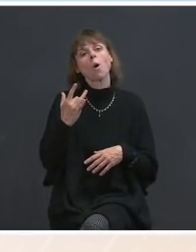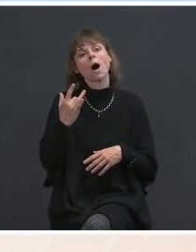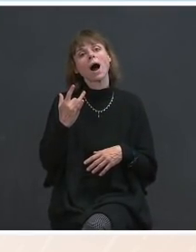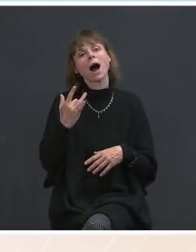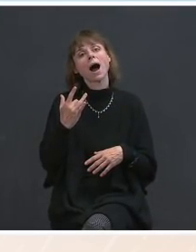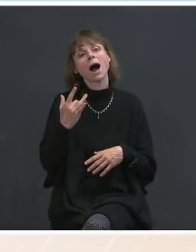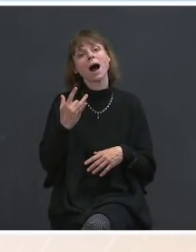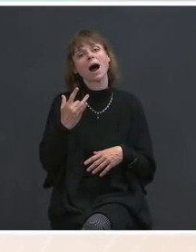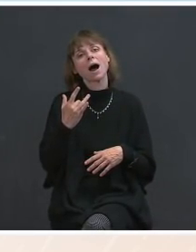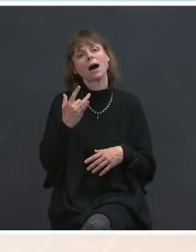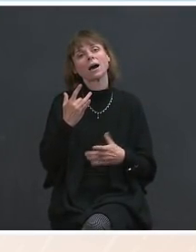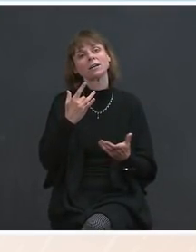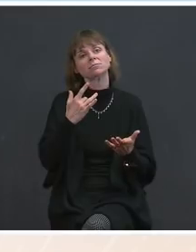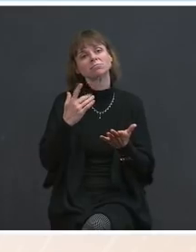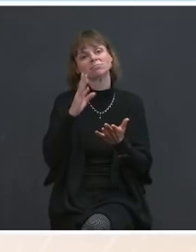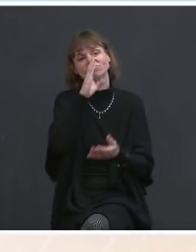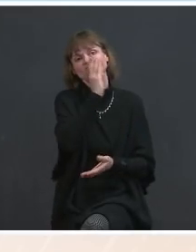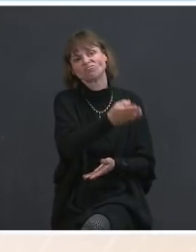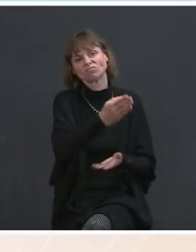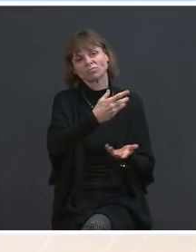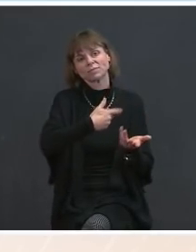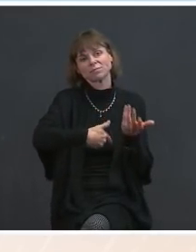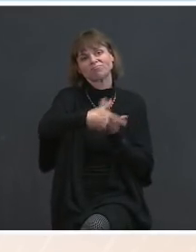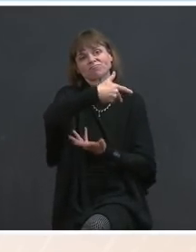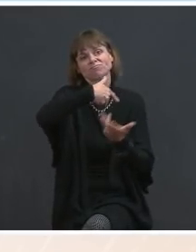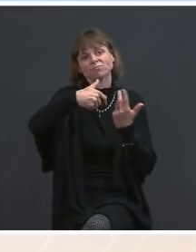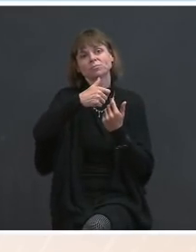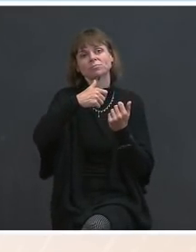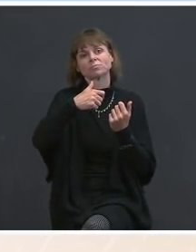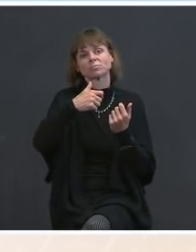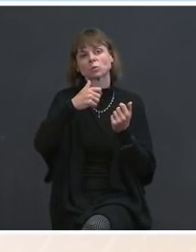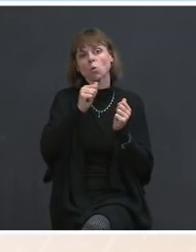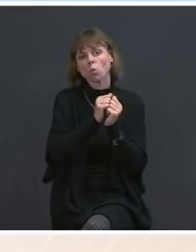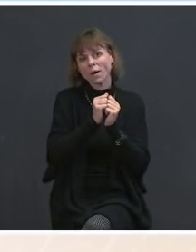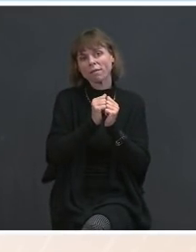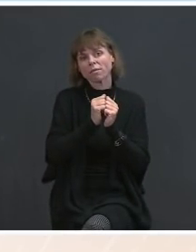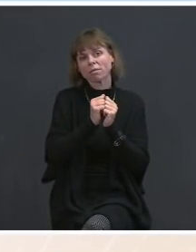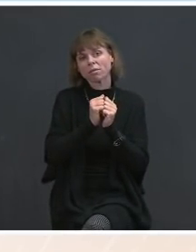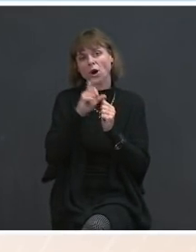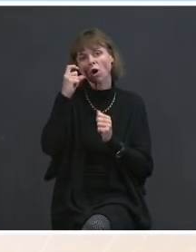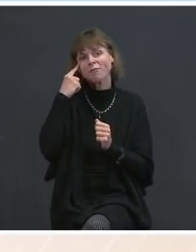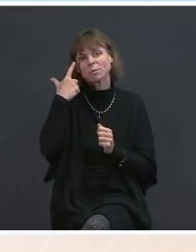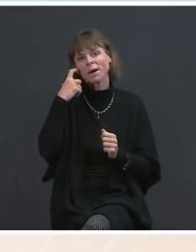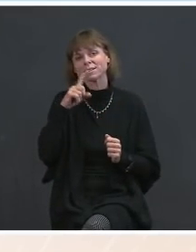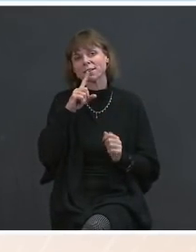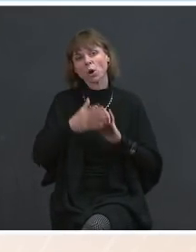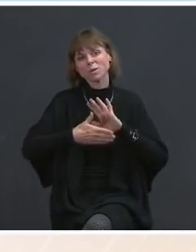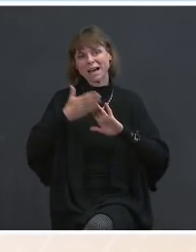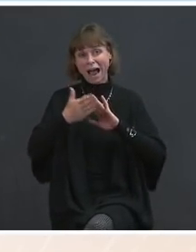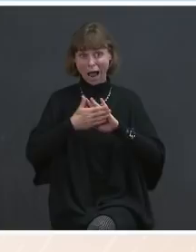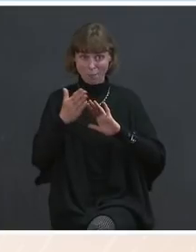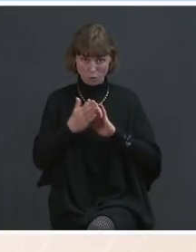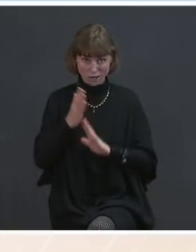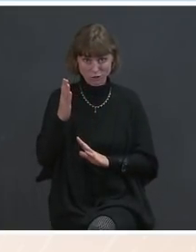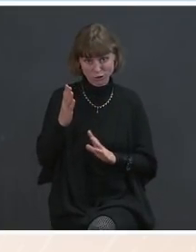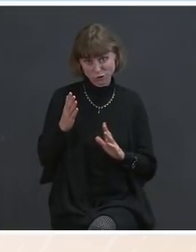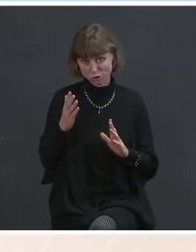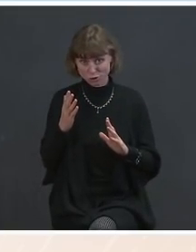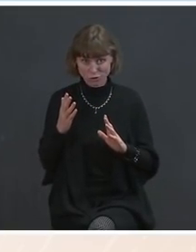is that there were operational aspects of the way the last administration approached COVID and --